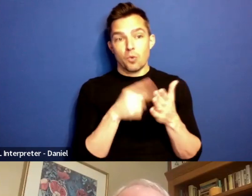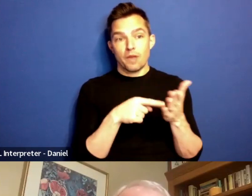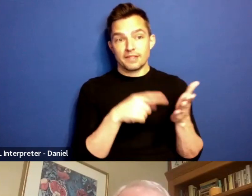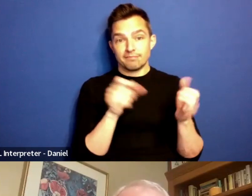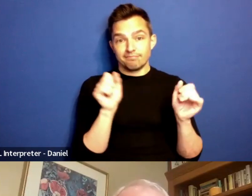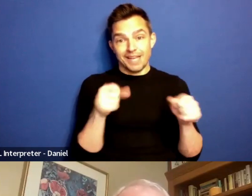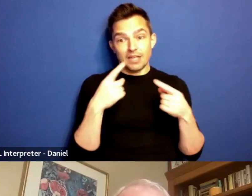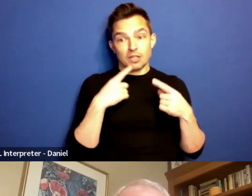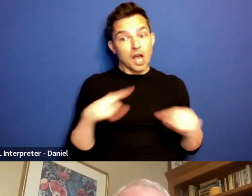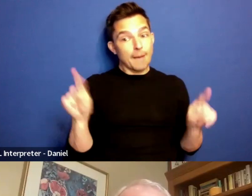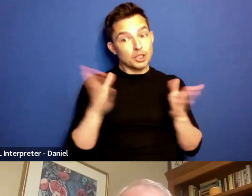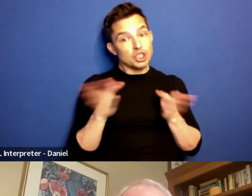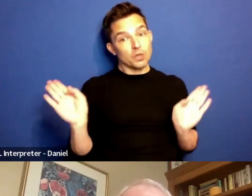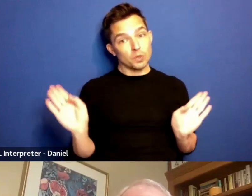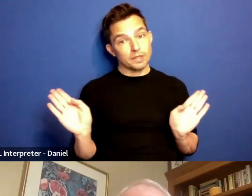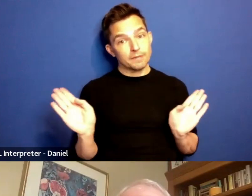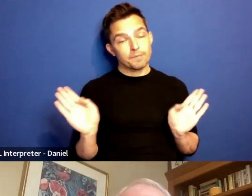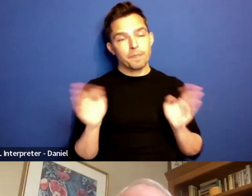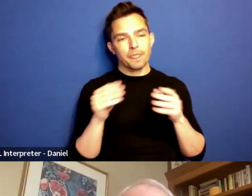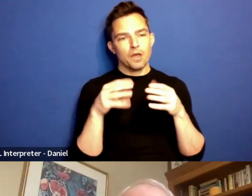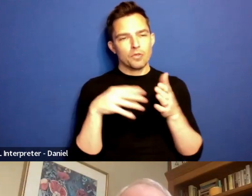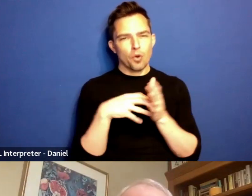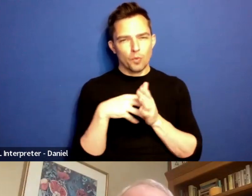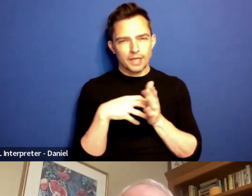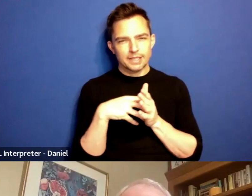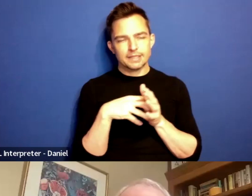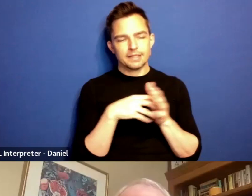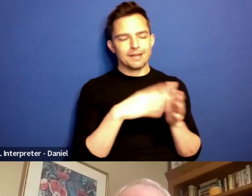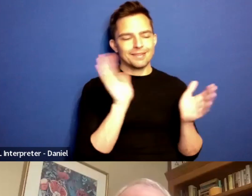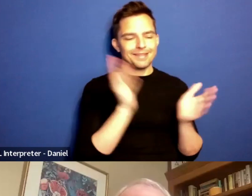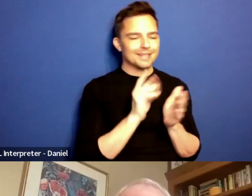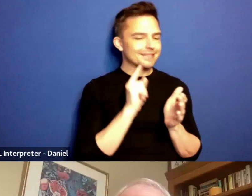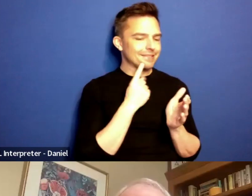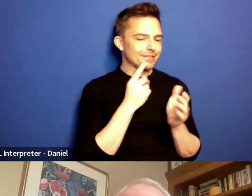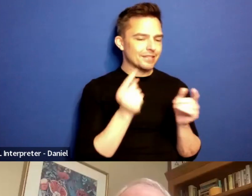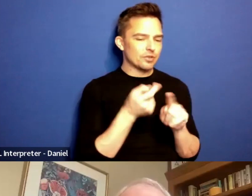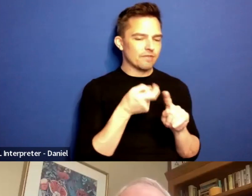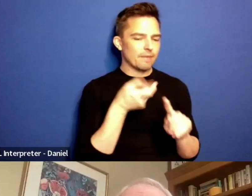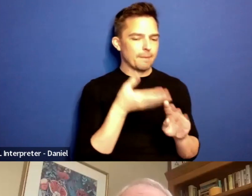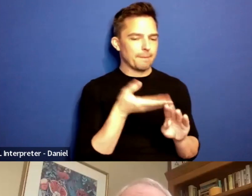generally is that the weakness is in less severe injuries in the past. So more severe